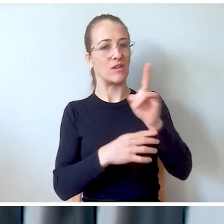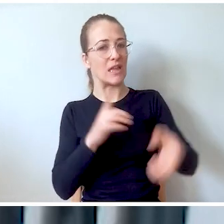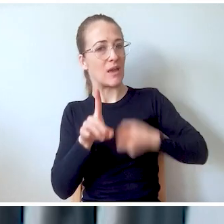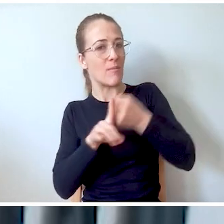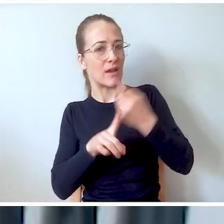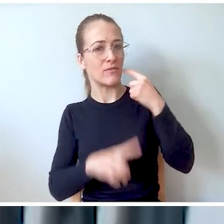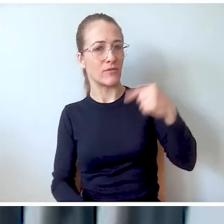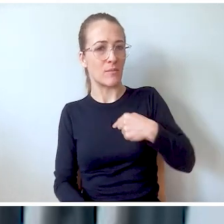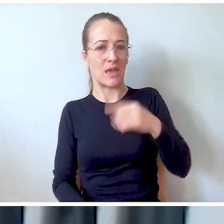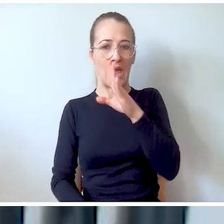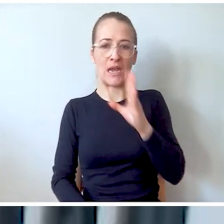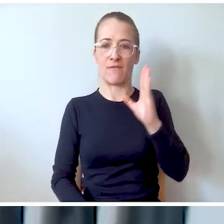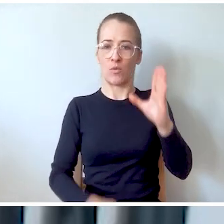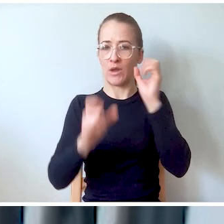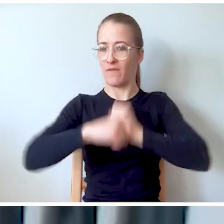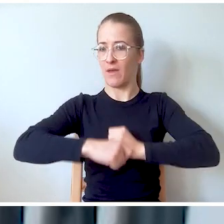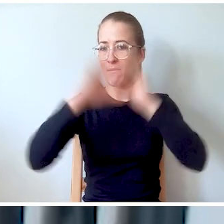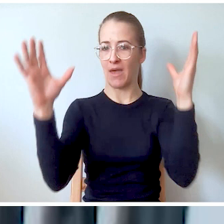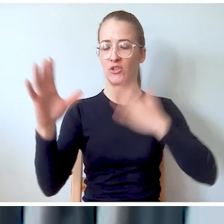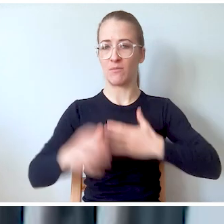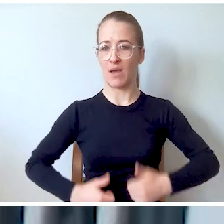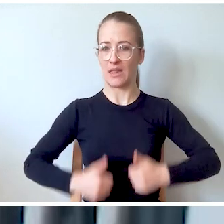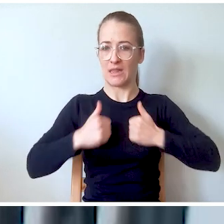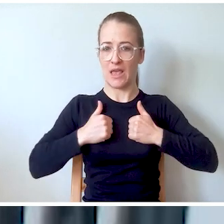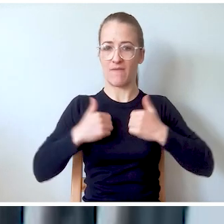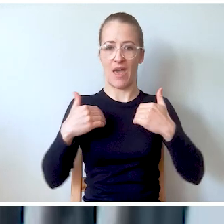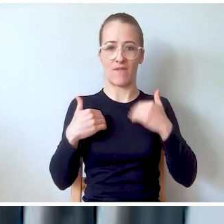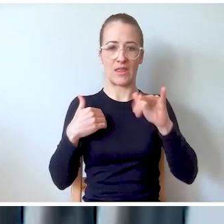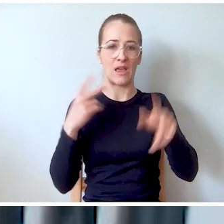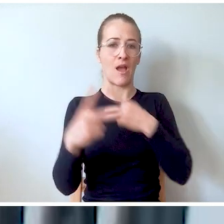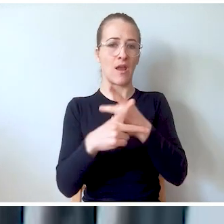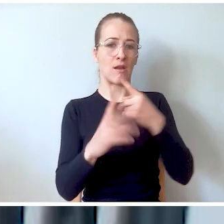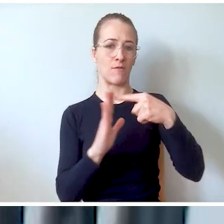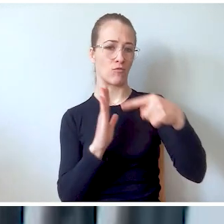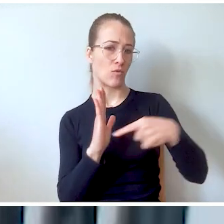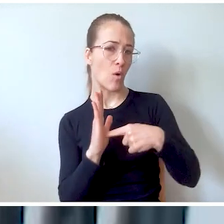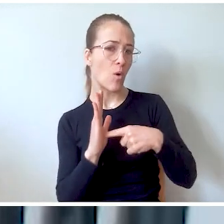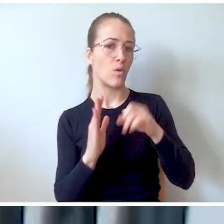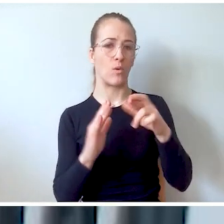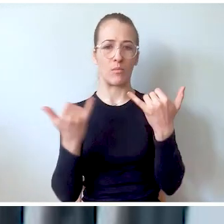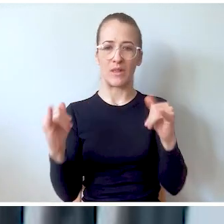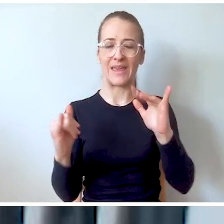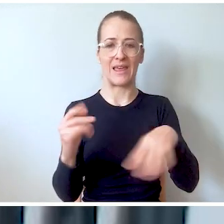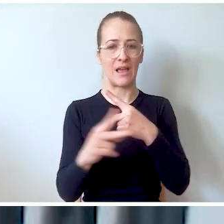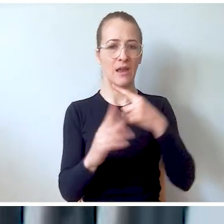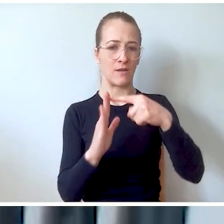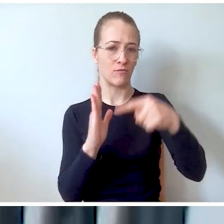I never would've imagined my life having that kind of role or playing that kind of role in other people's lives,